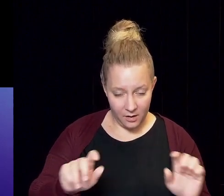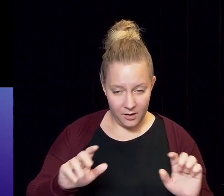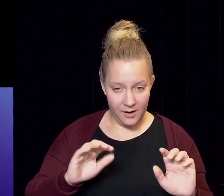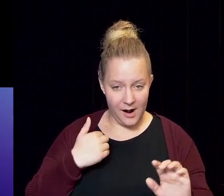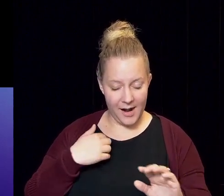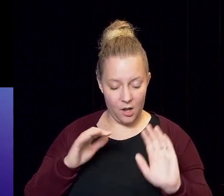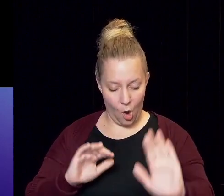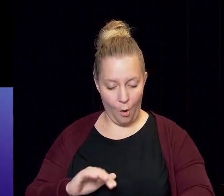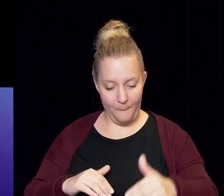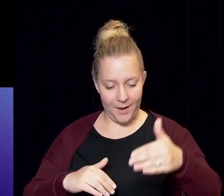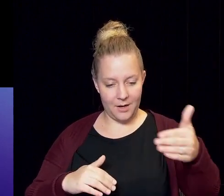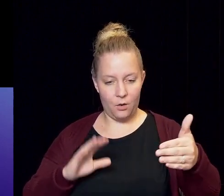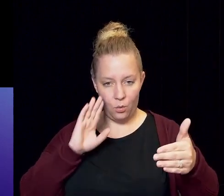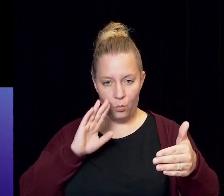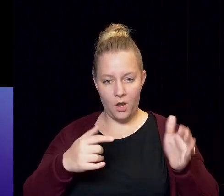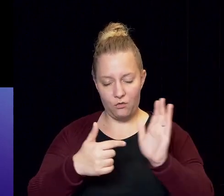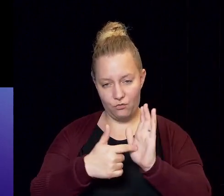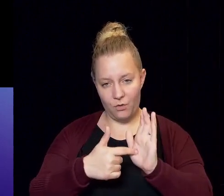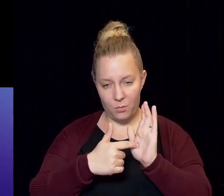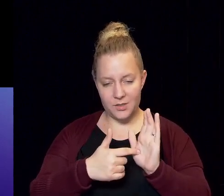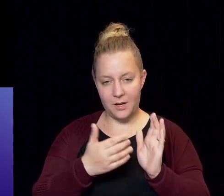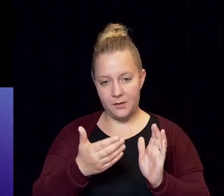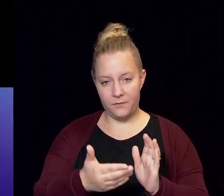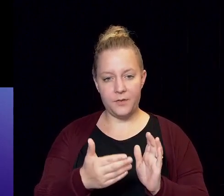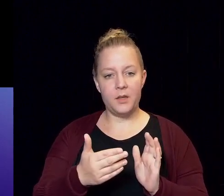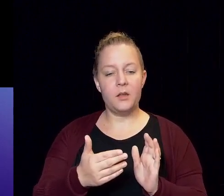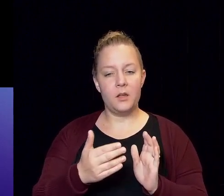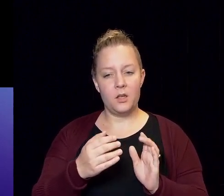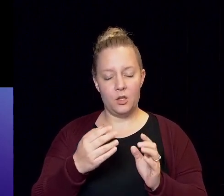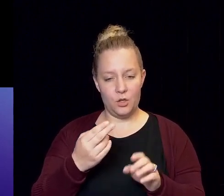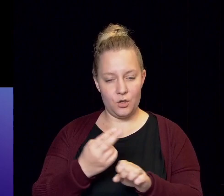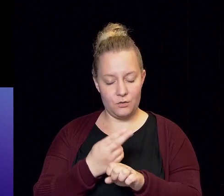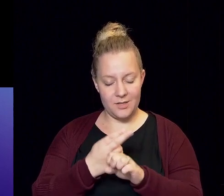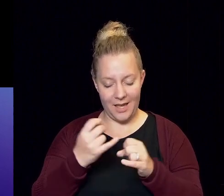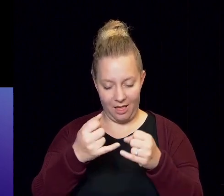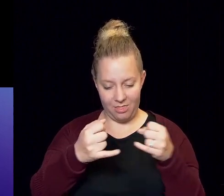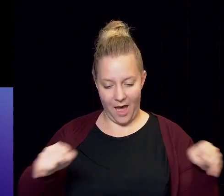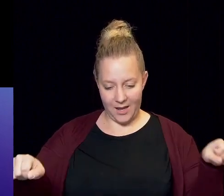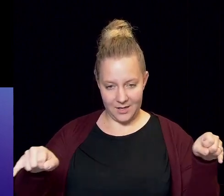flap, I'm just going to represent it here just by a line. Because I want us to be able to see